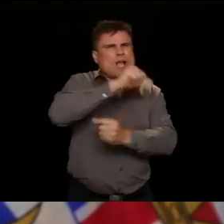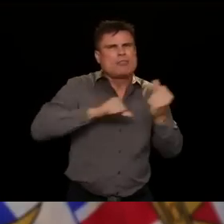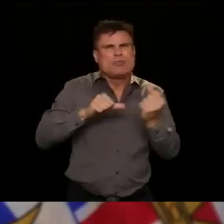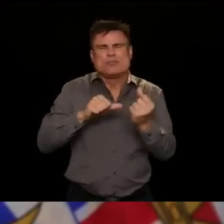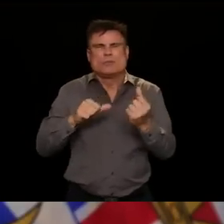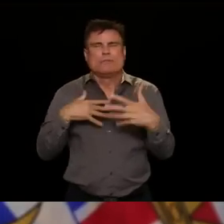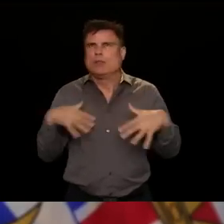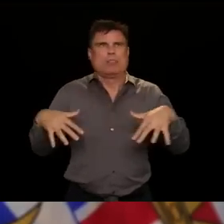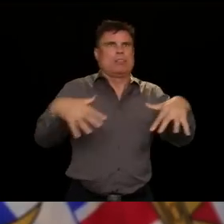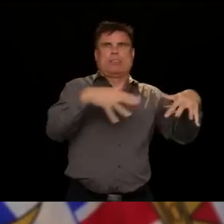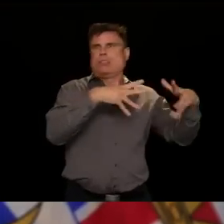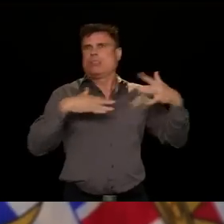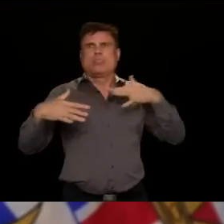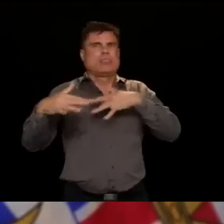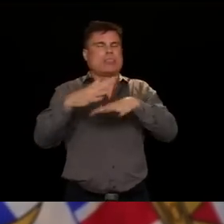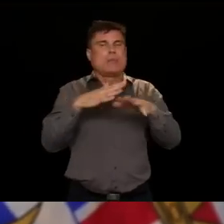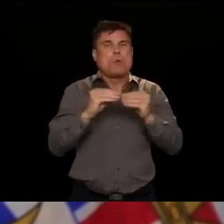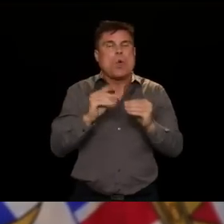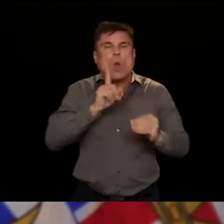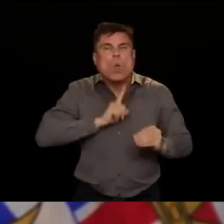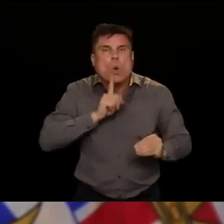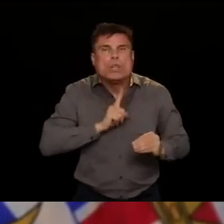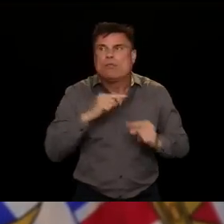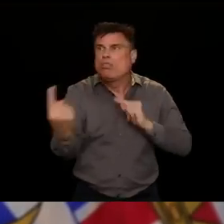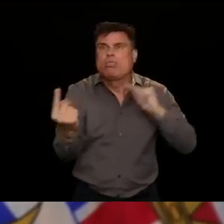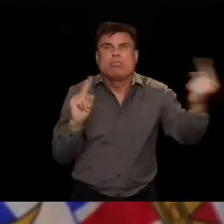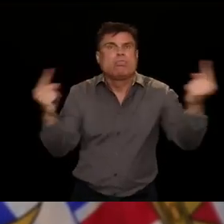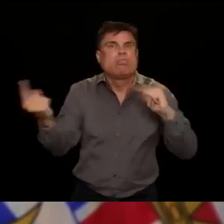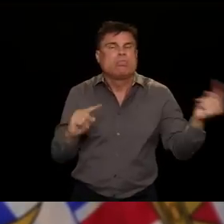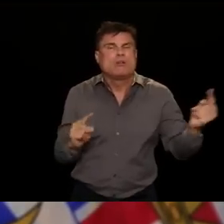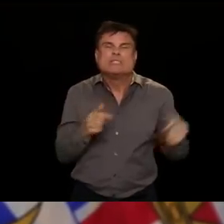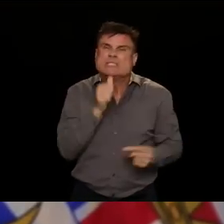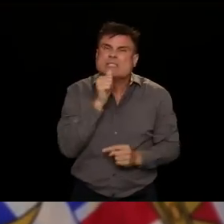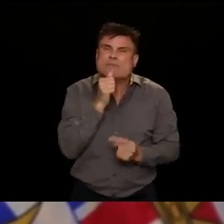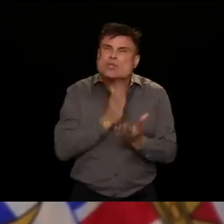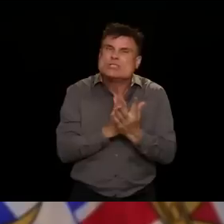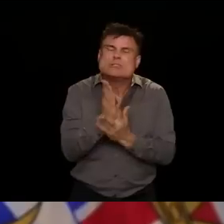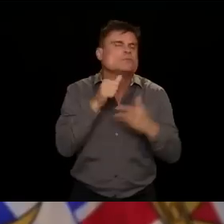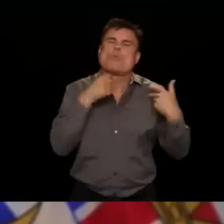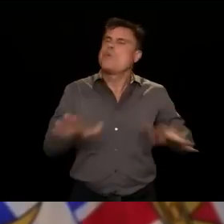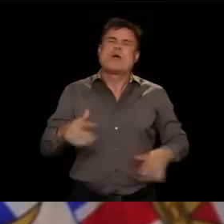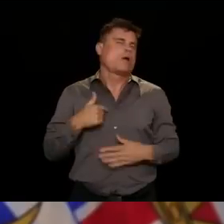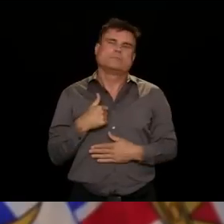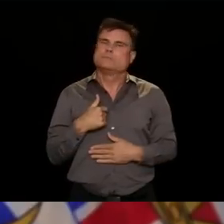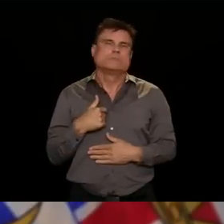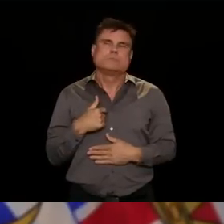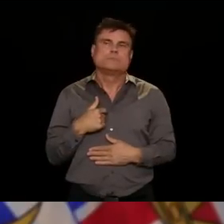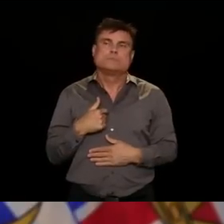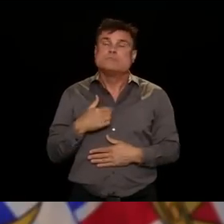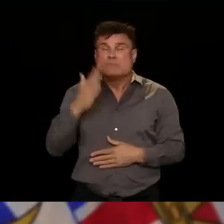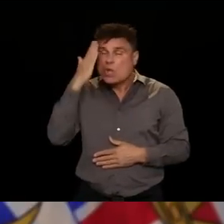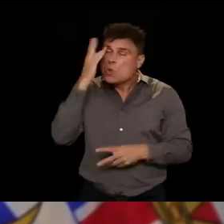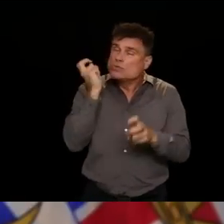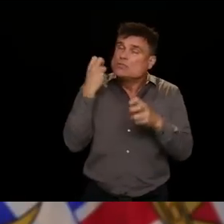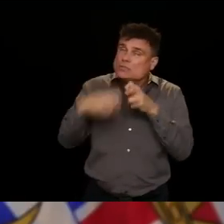where we need to all come together and continue to protect each other and our families as best we can